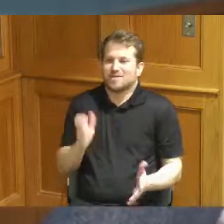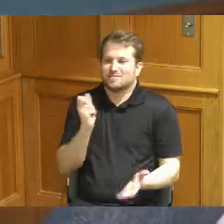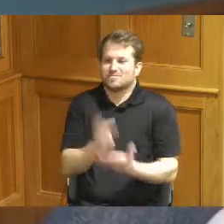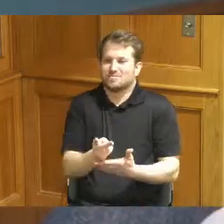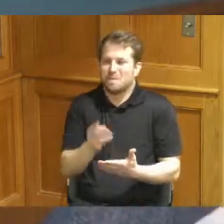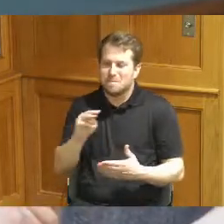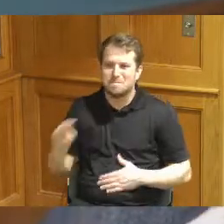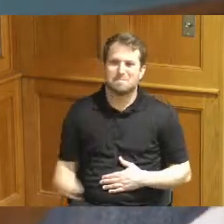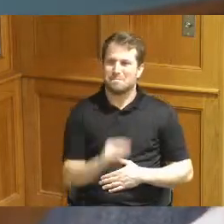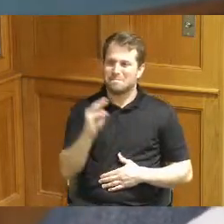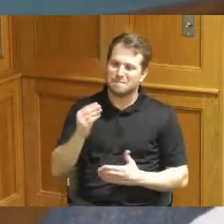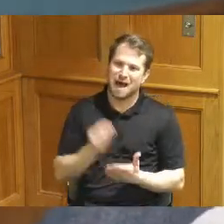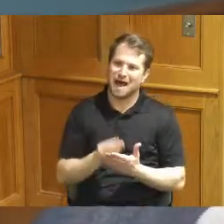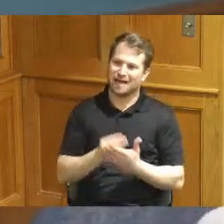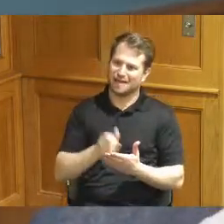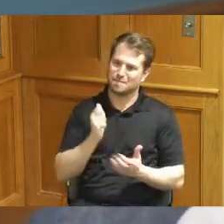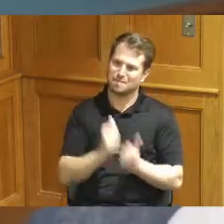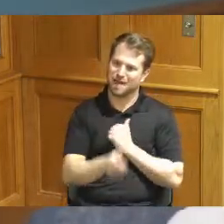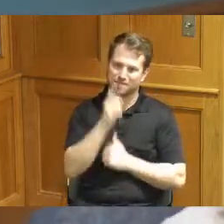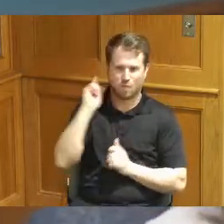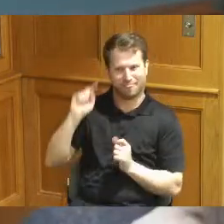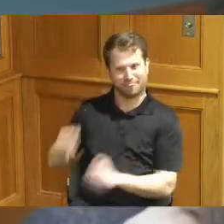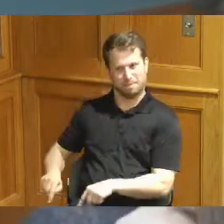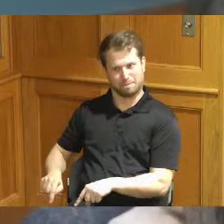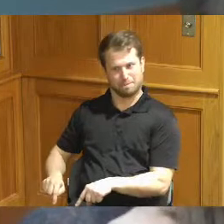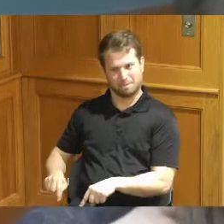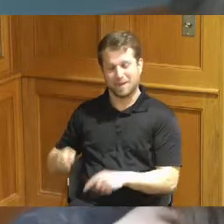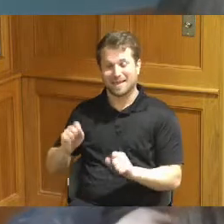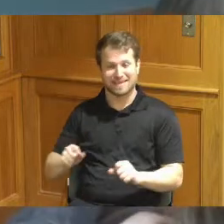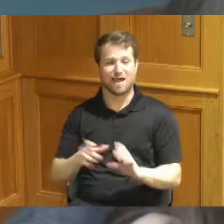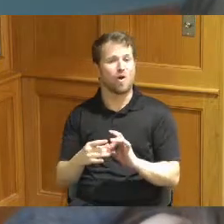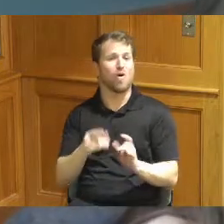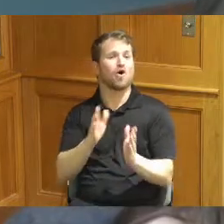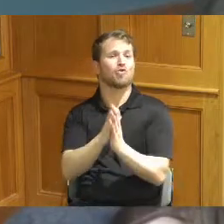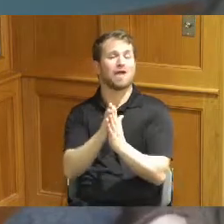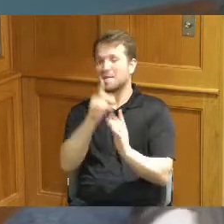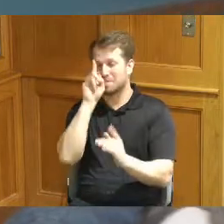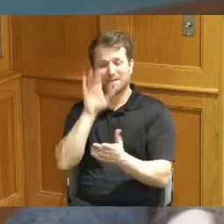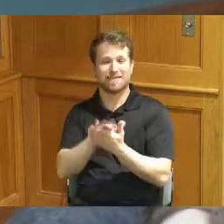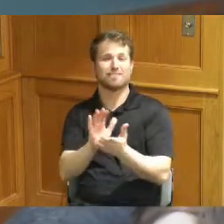can all say it's great and we all believe it's great but we've got to make sure that the rubber